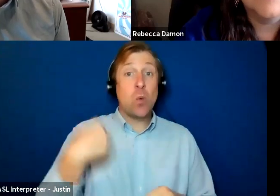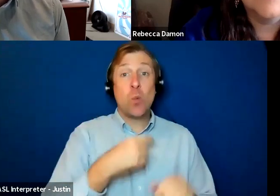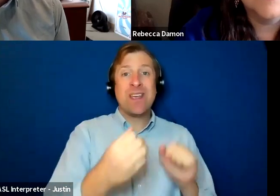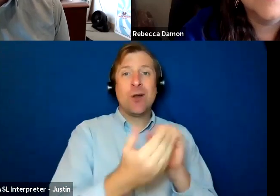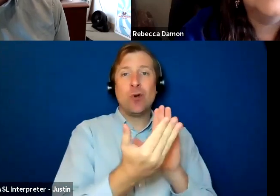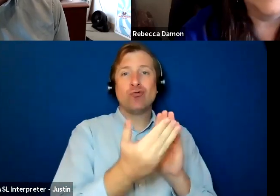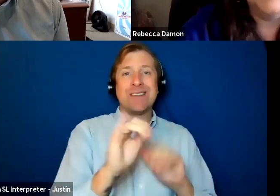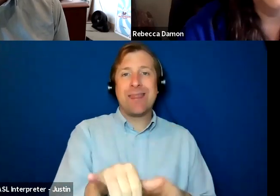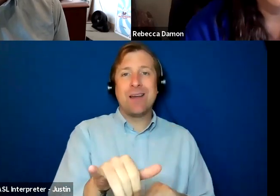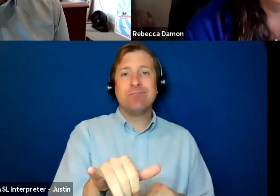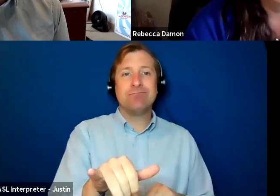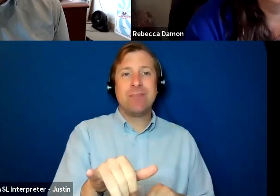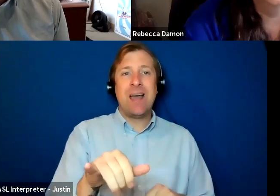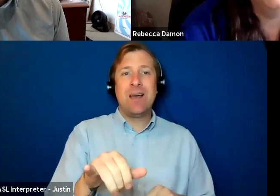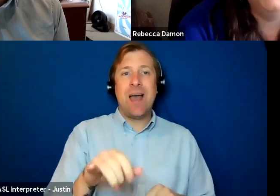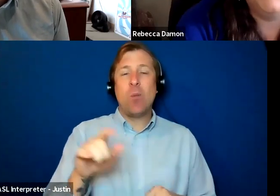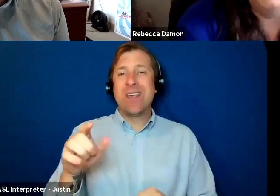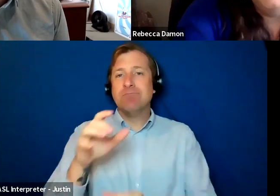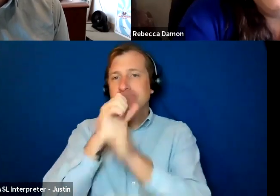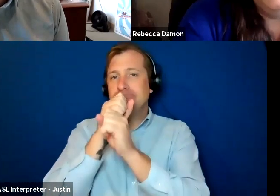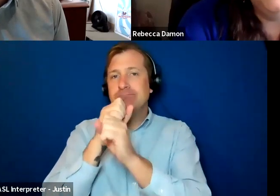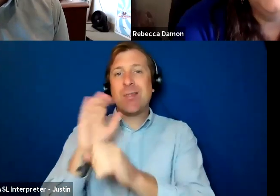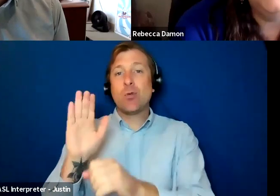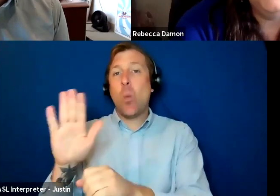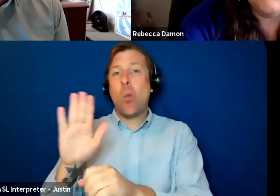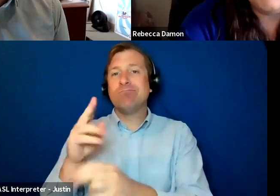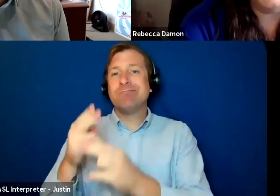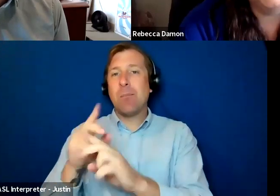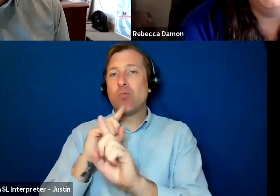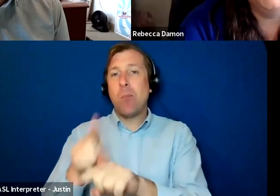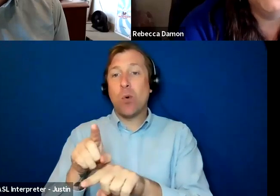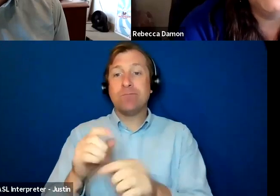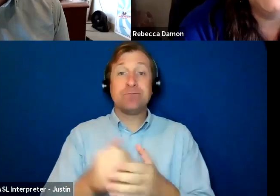what the source of the report was. Great, are there new rates for performers